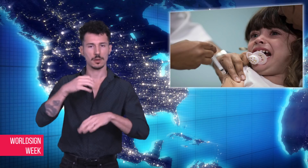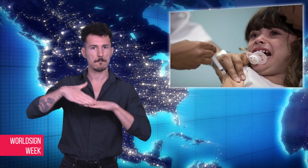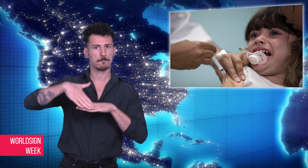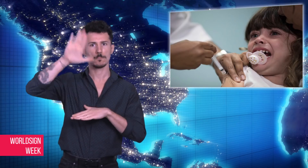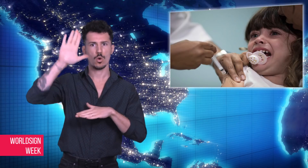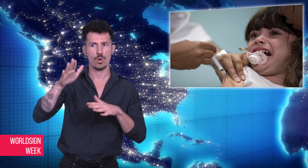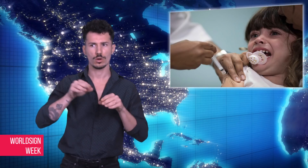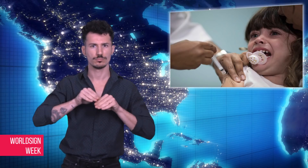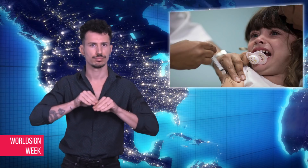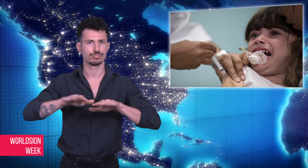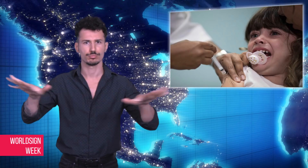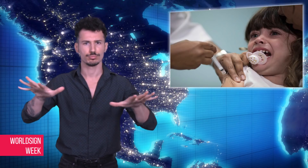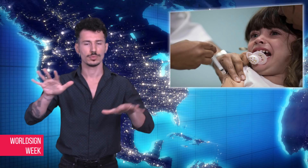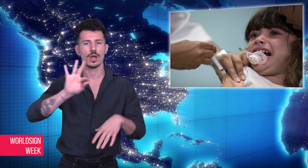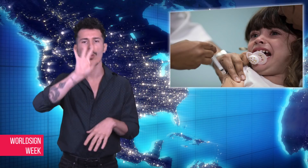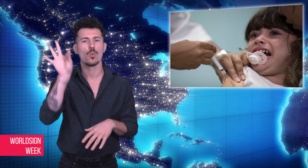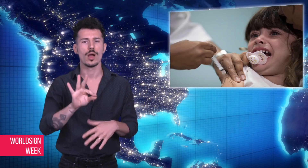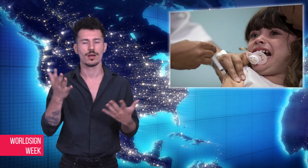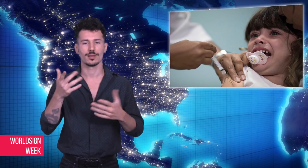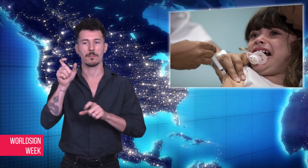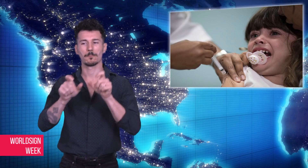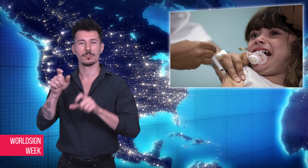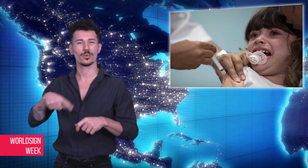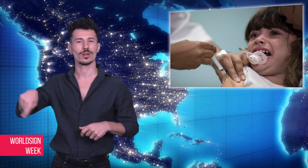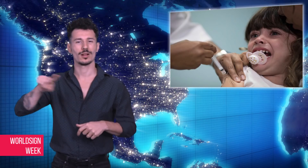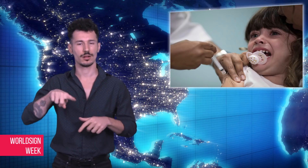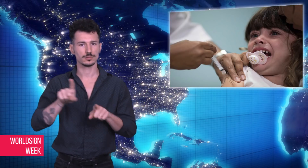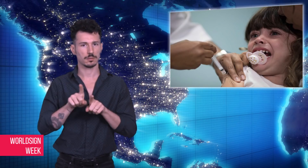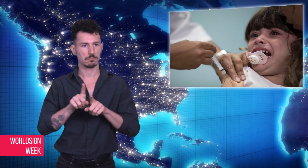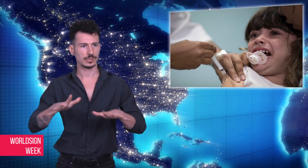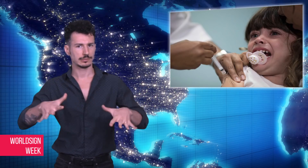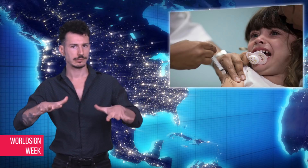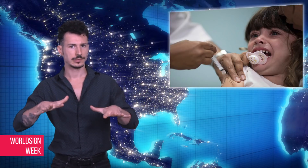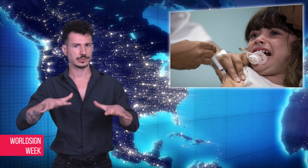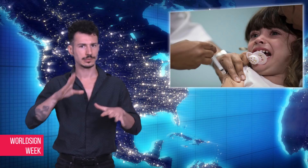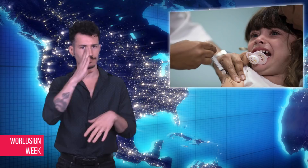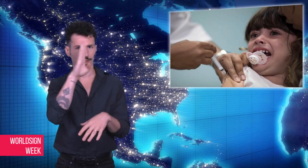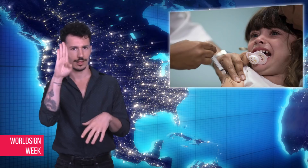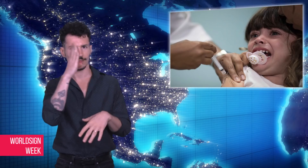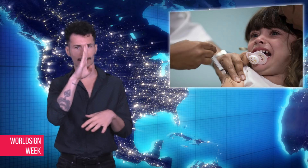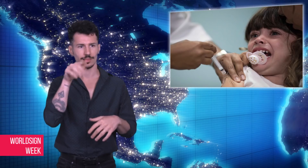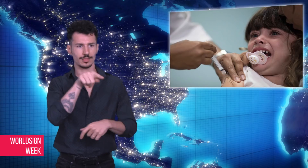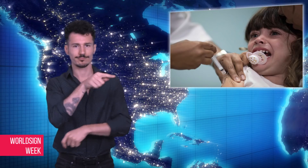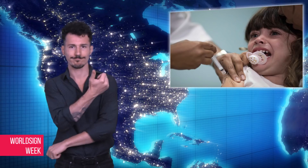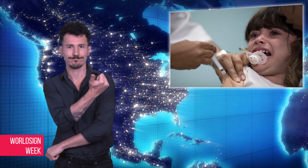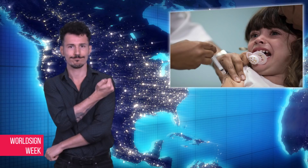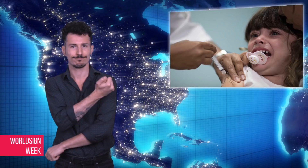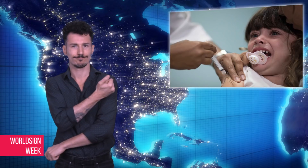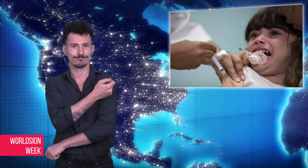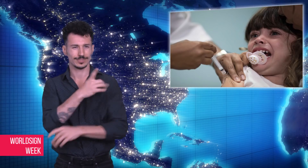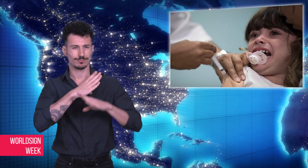towards getting vaccinated, with many Europeans concerned about vaccine